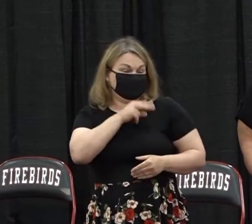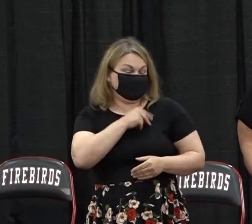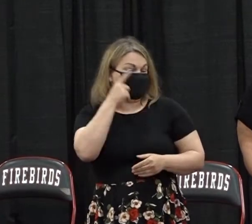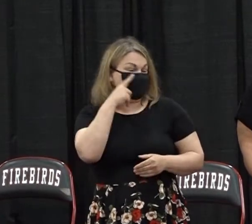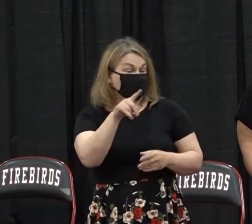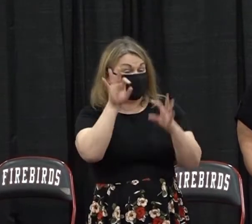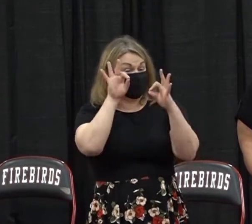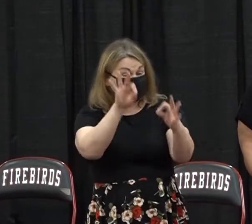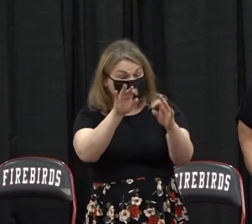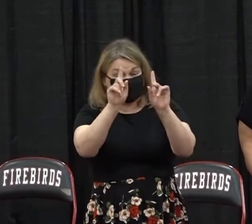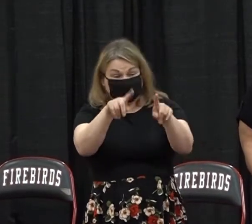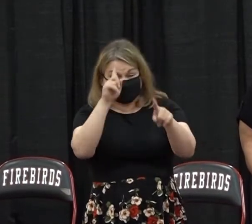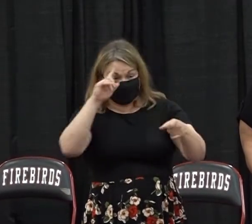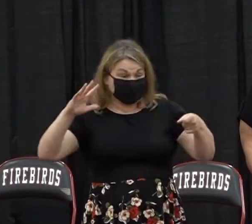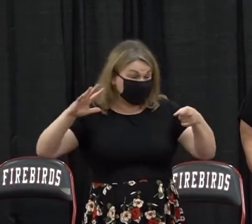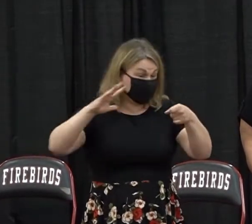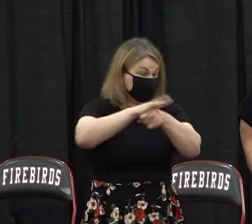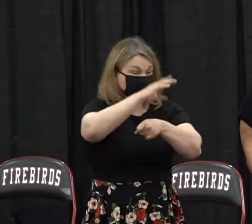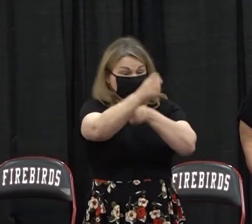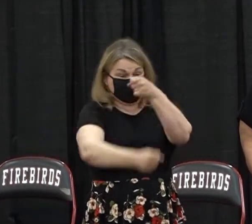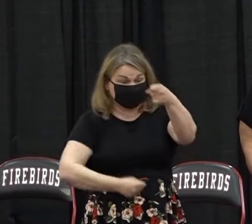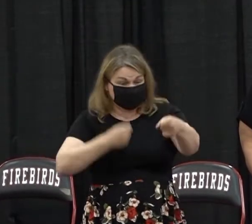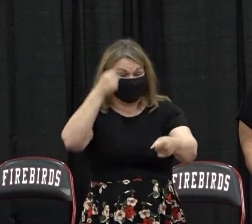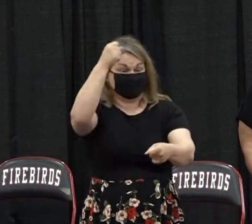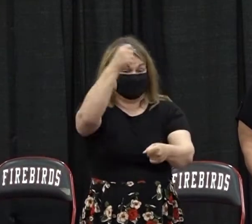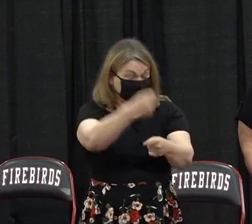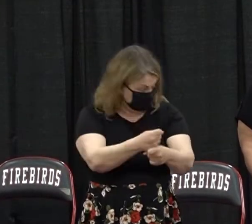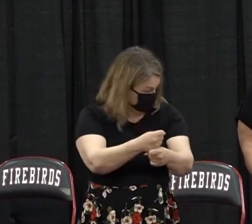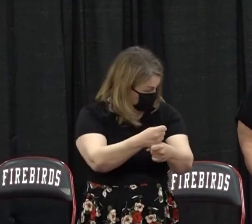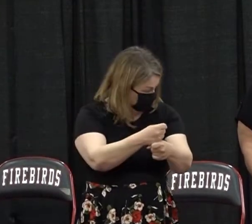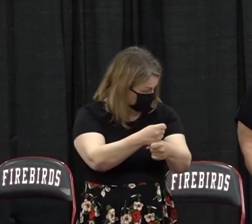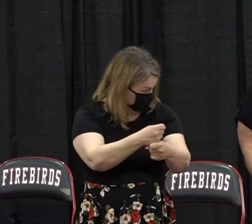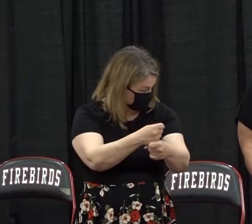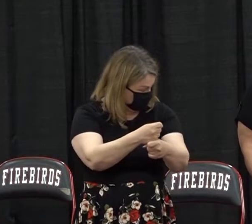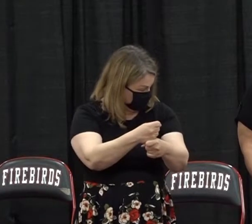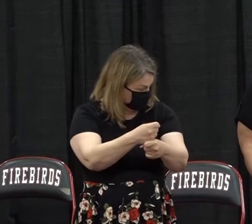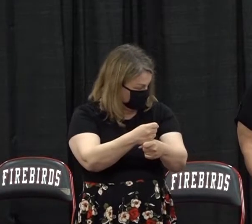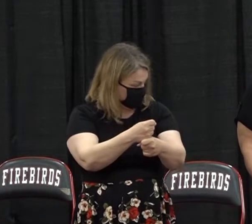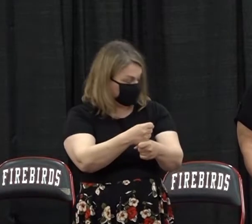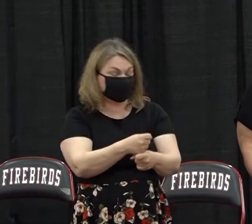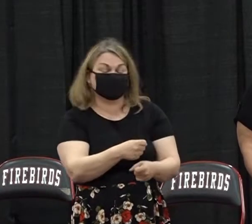Next award is for the perfect attendance for the entire full year.